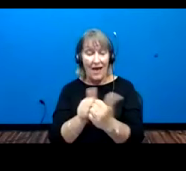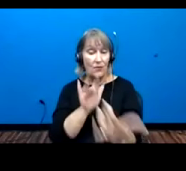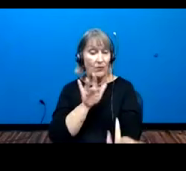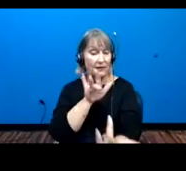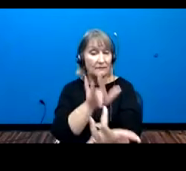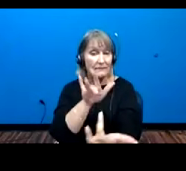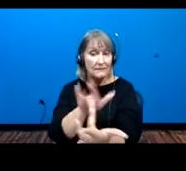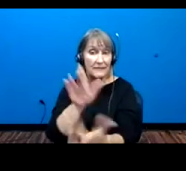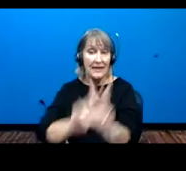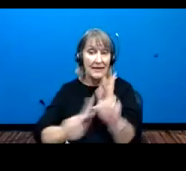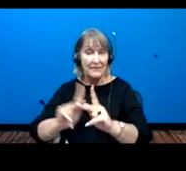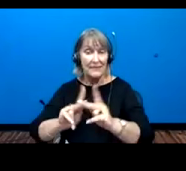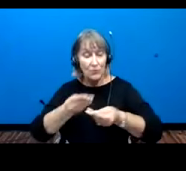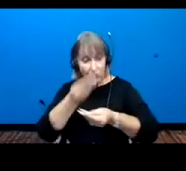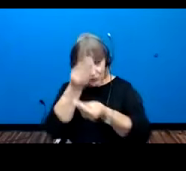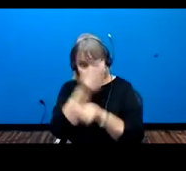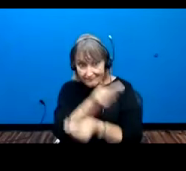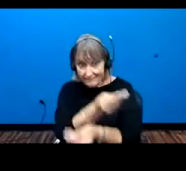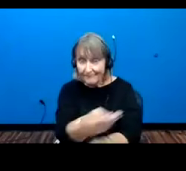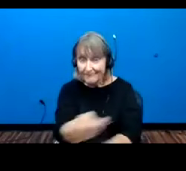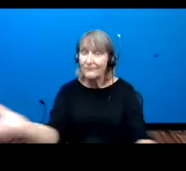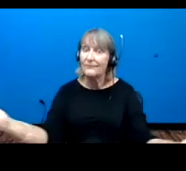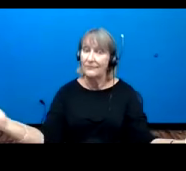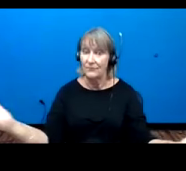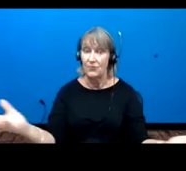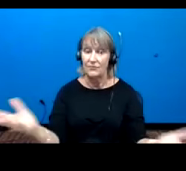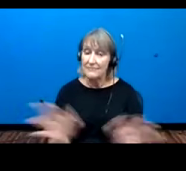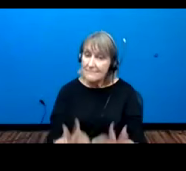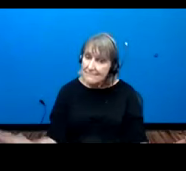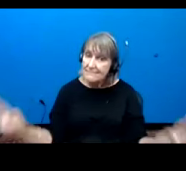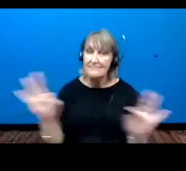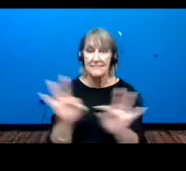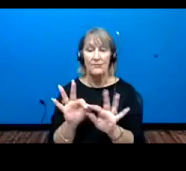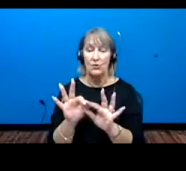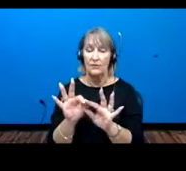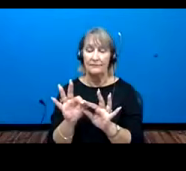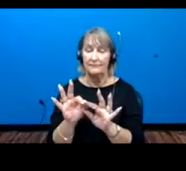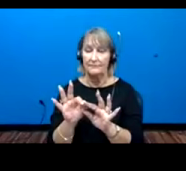because this is invaluable information. So appreciate, once again,